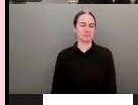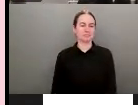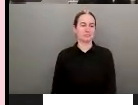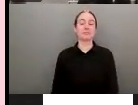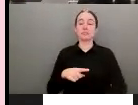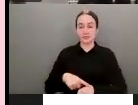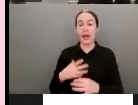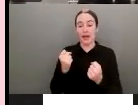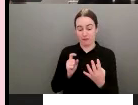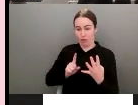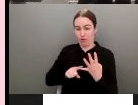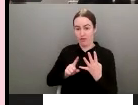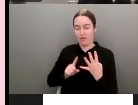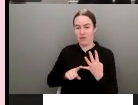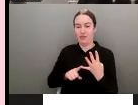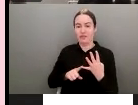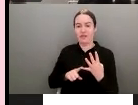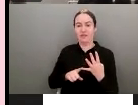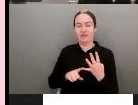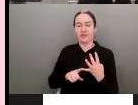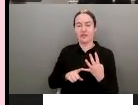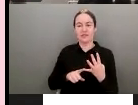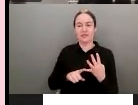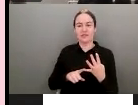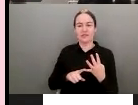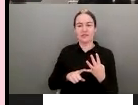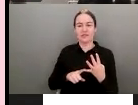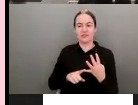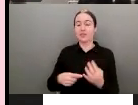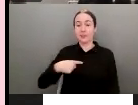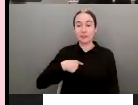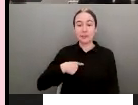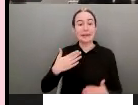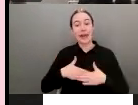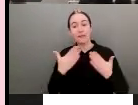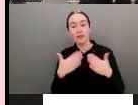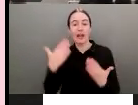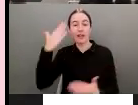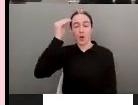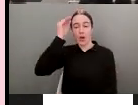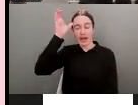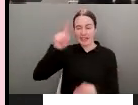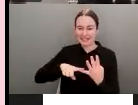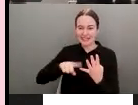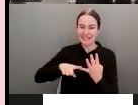I am not a daily Switch user.